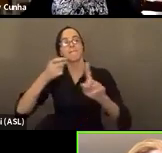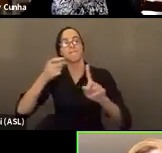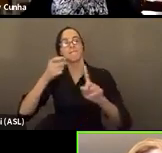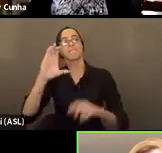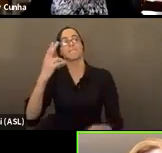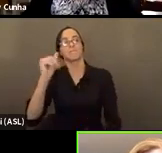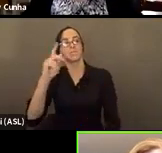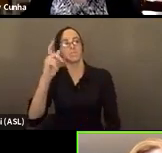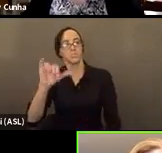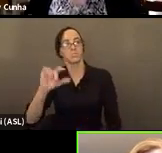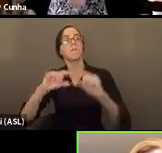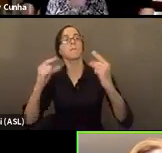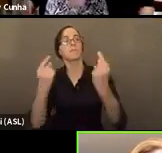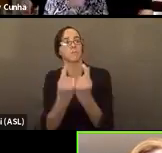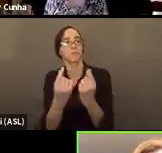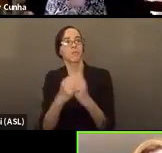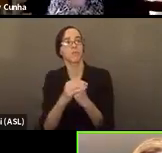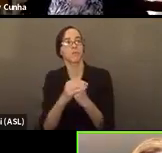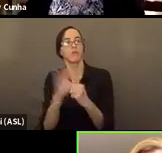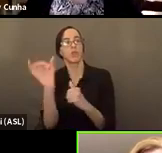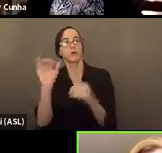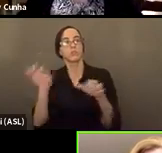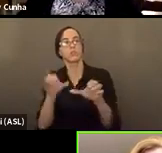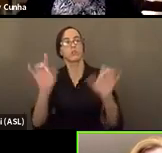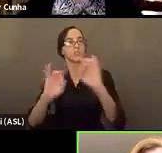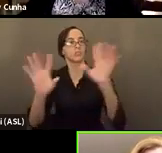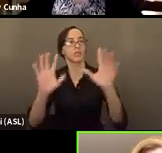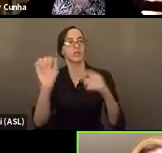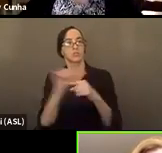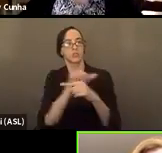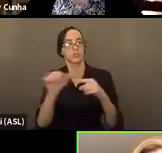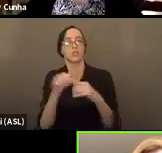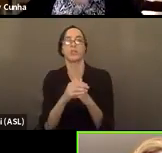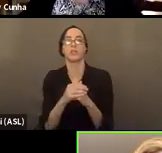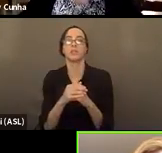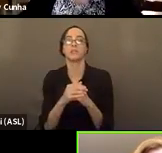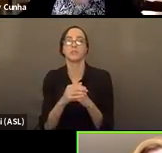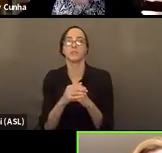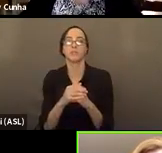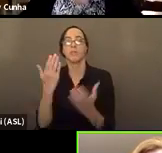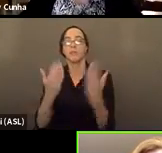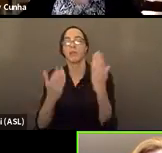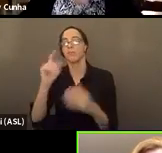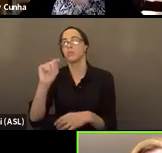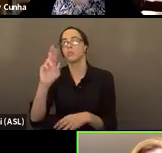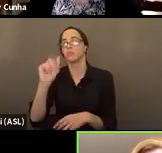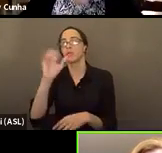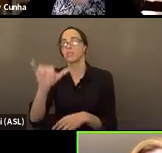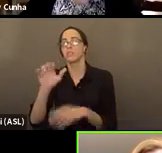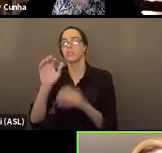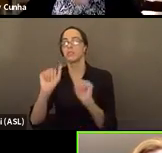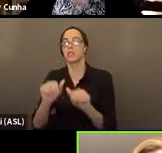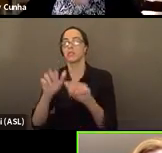so maybe tracy can add that also to the chat so you have the the website it's called the listos